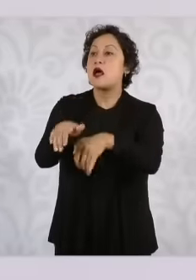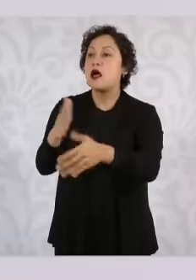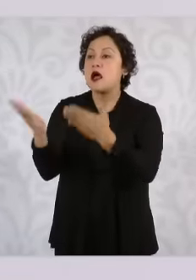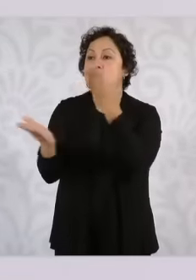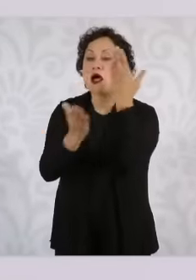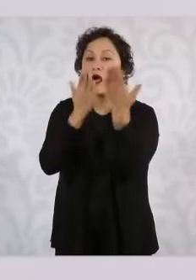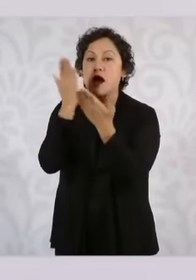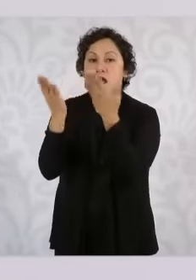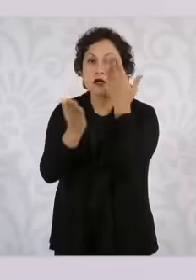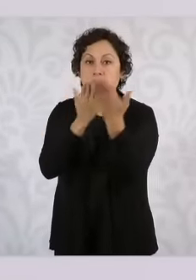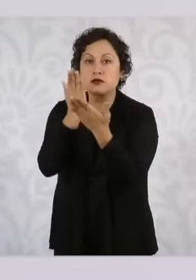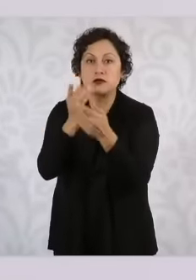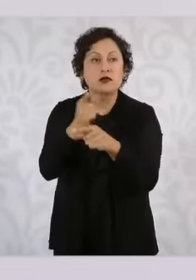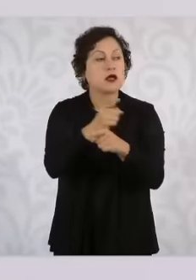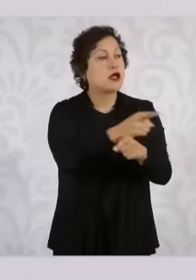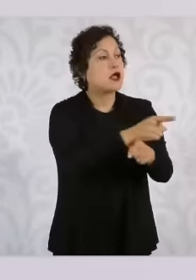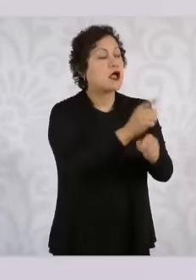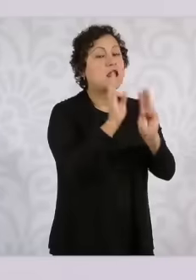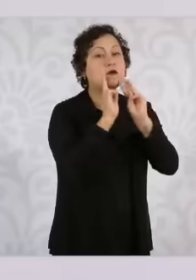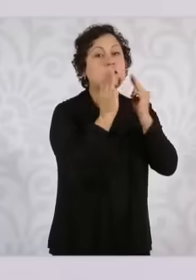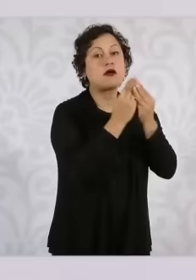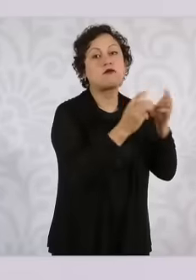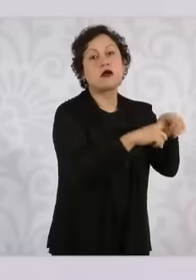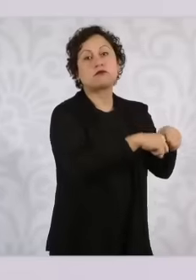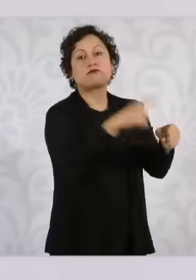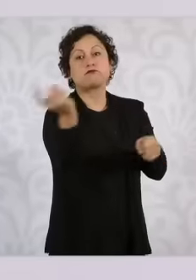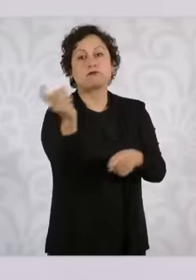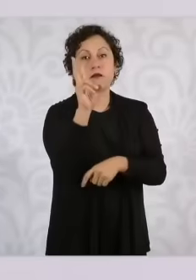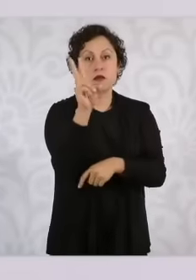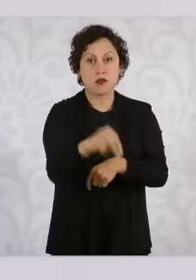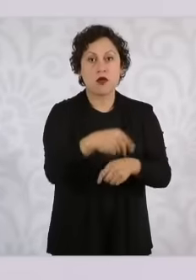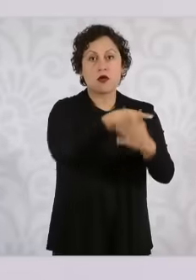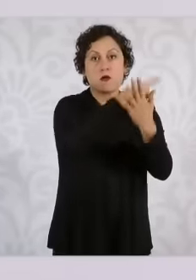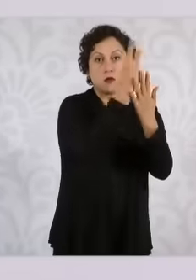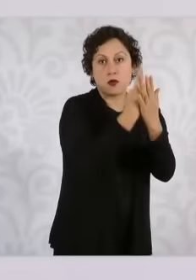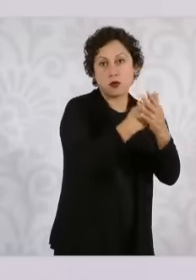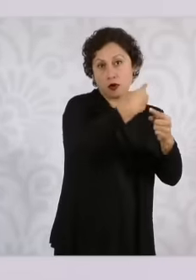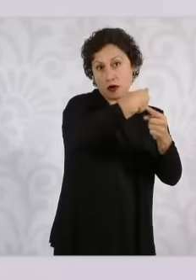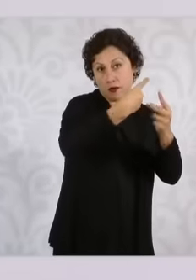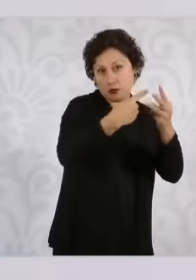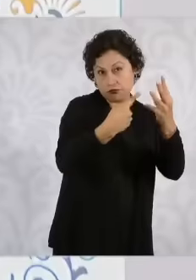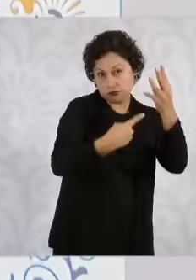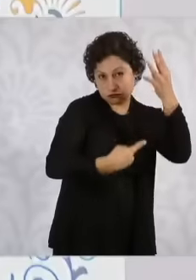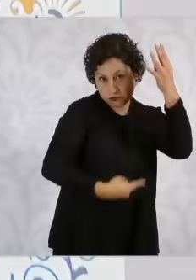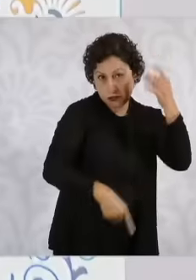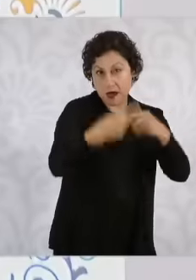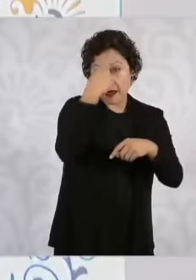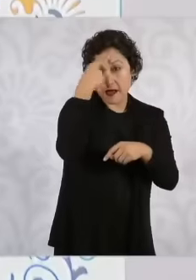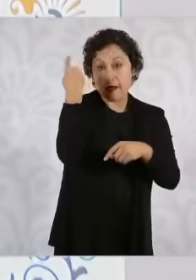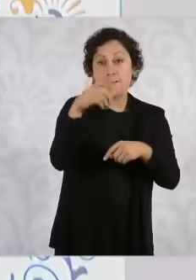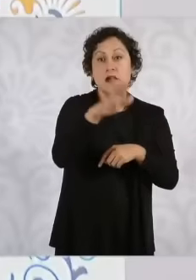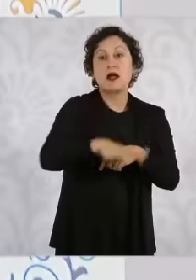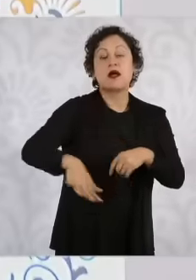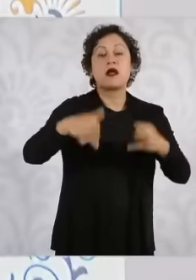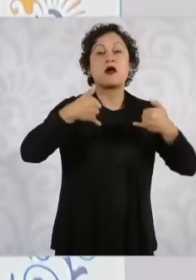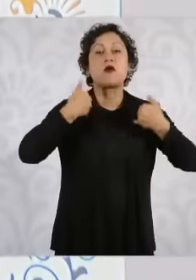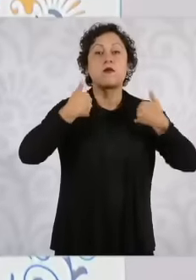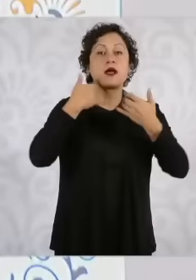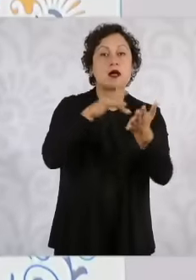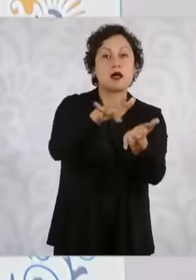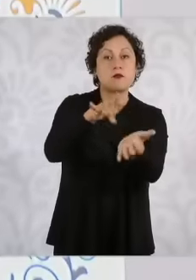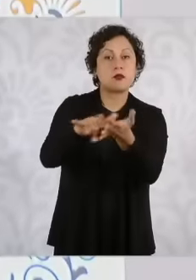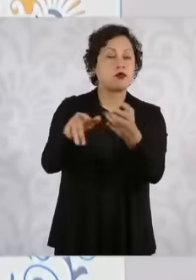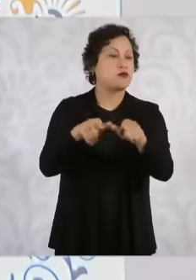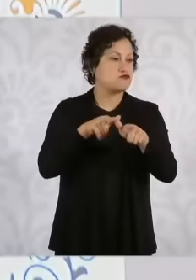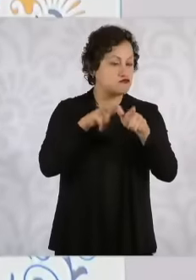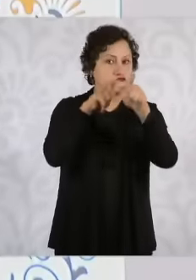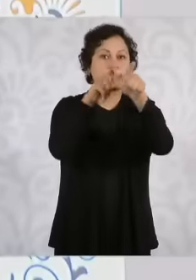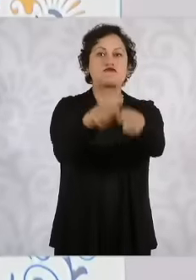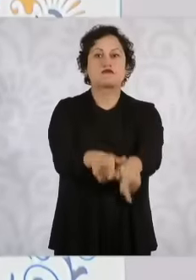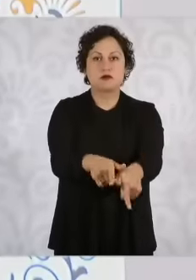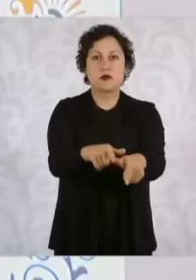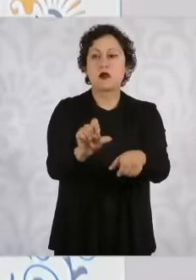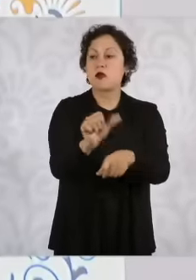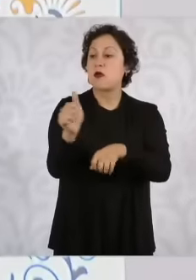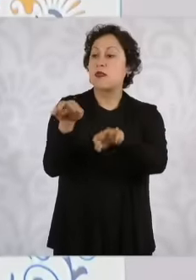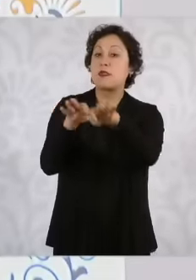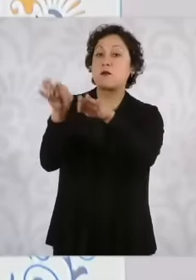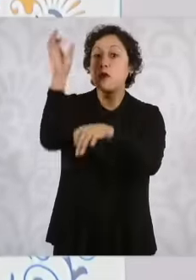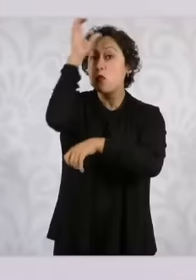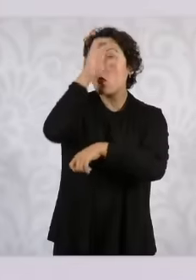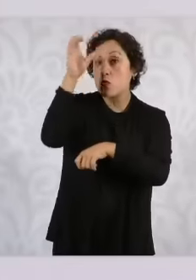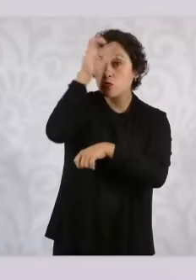young, building the future, young people writing. the future the cultural works that were